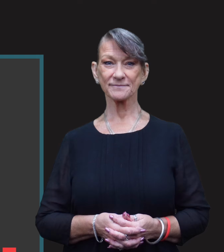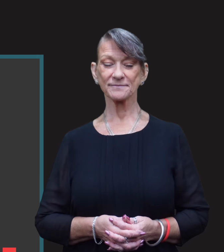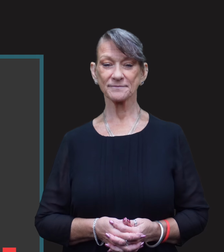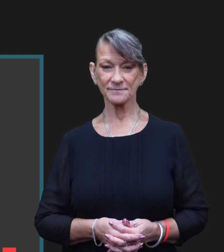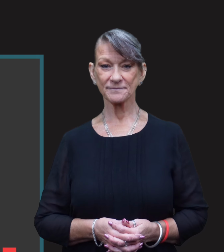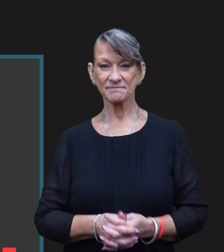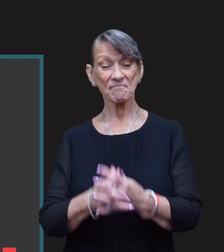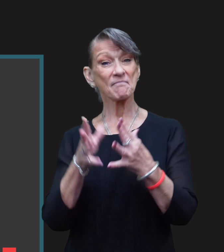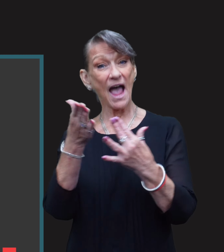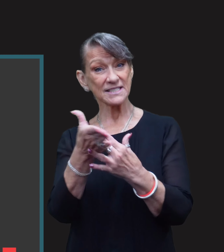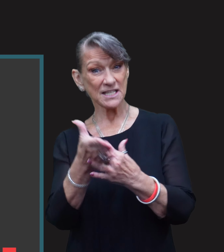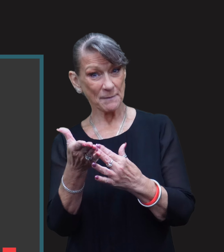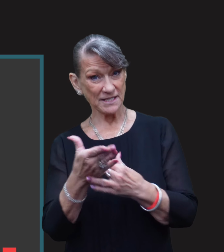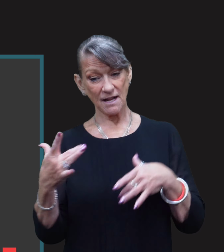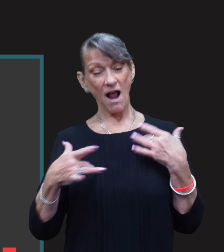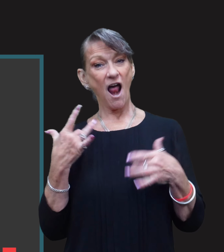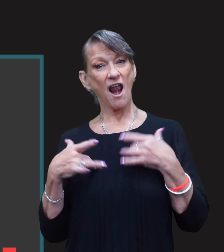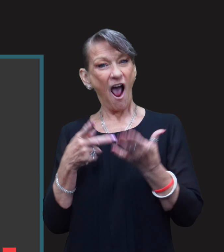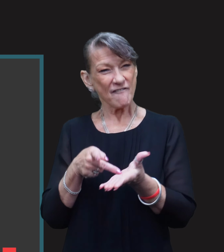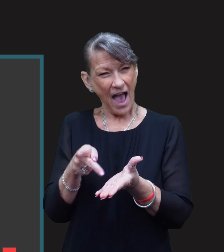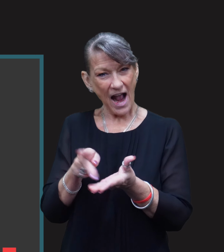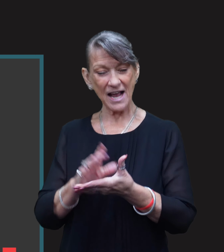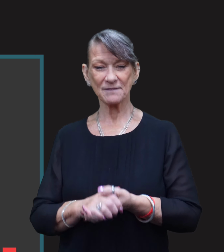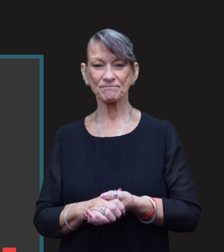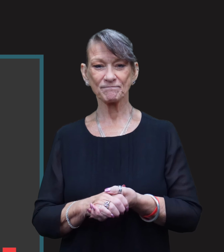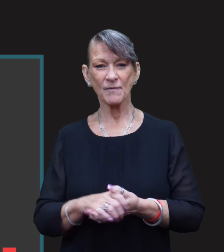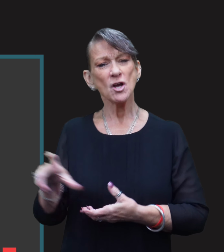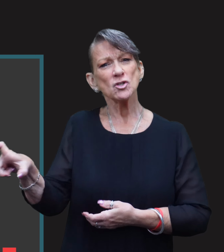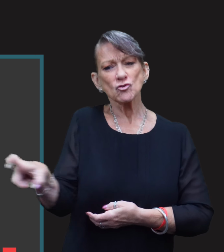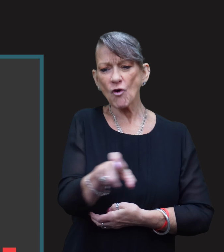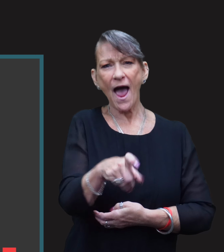Accessibility life hacks. Drag and Drive review.